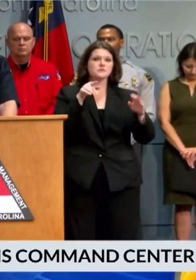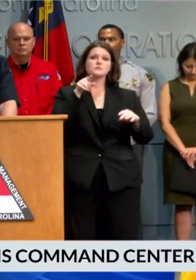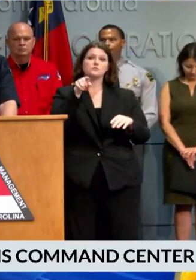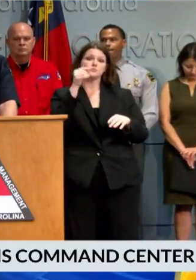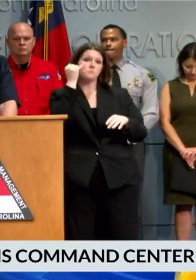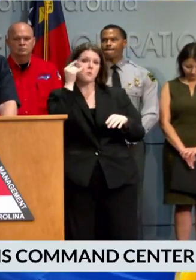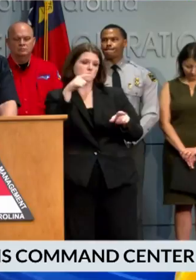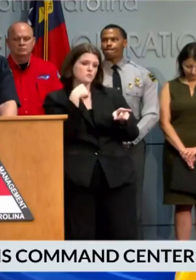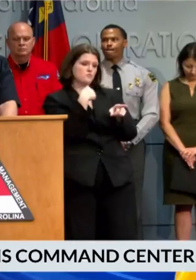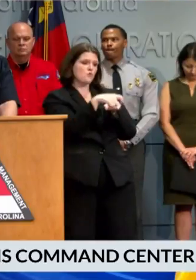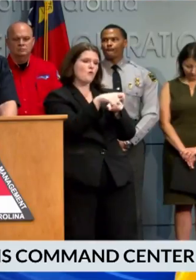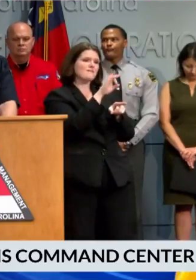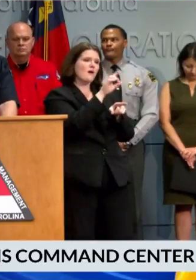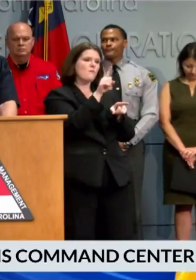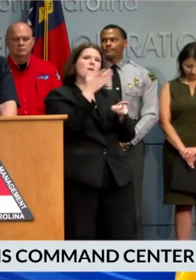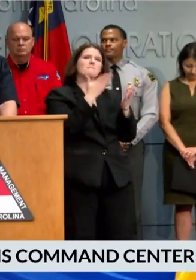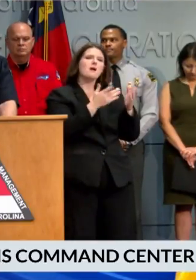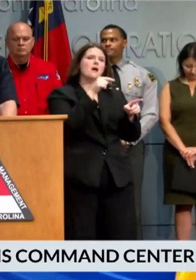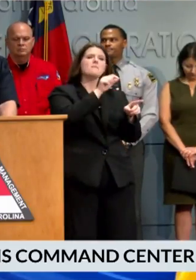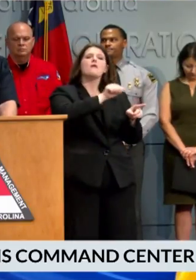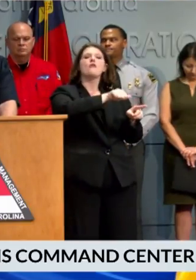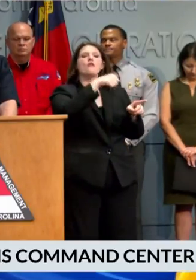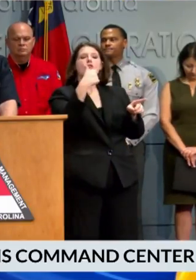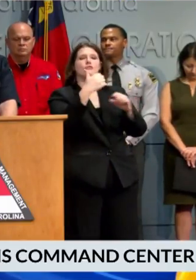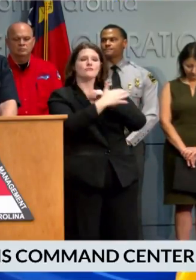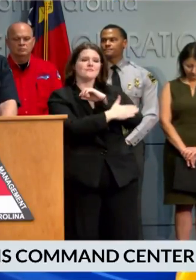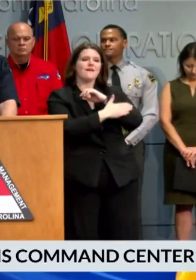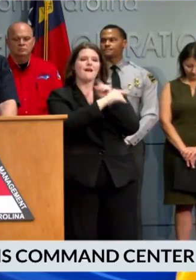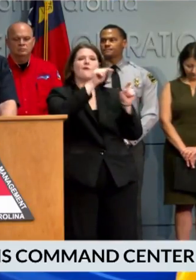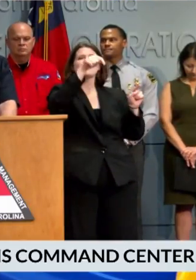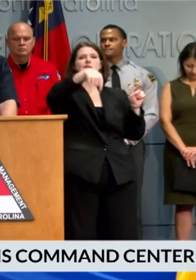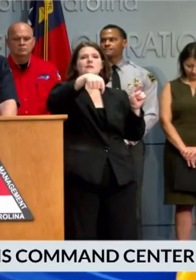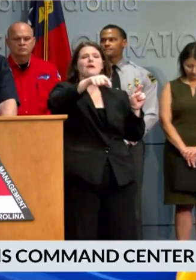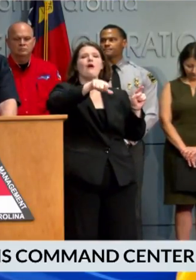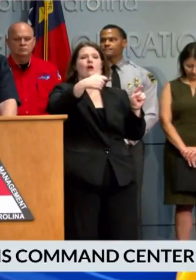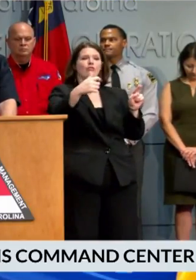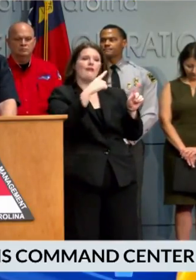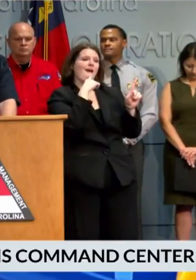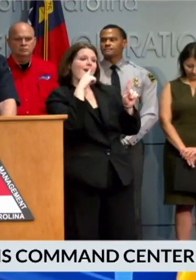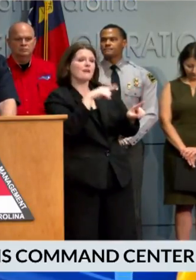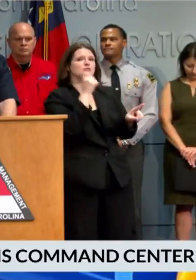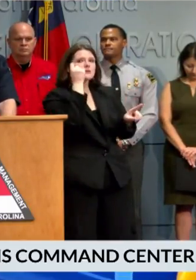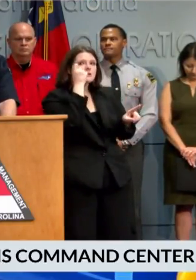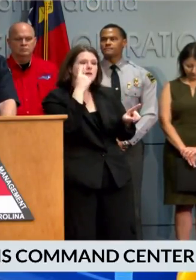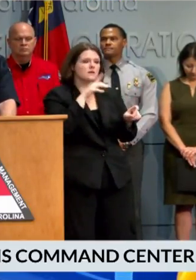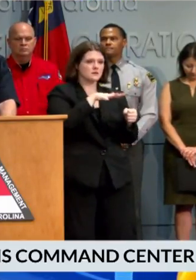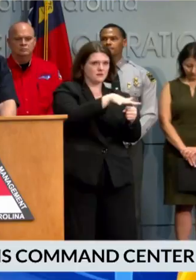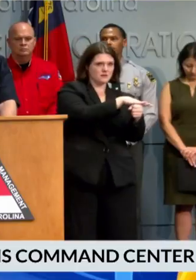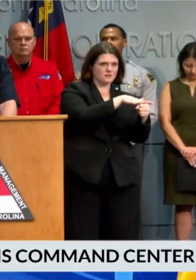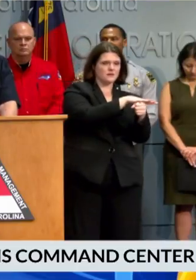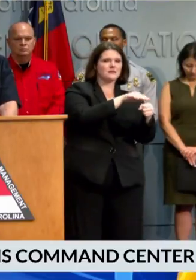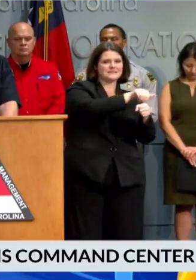AS A REMINDER, IT'S IMPORTANT TO NOTE THAT ALL 911 CENTERS ARE OPERATIONAL, WHEN YOU CALL